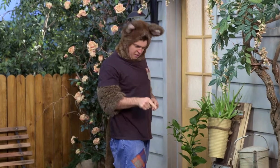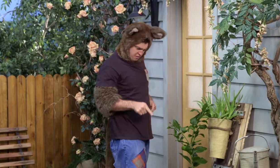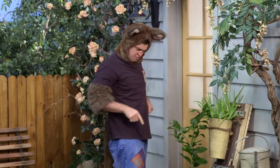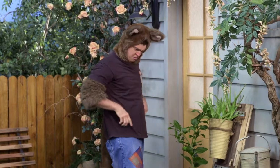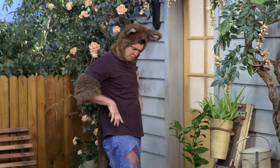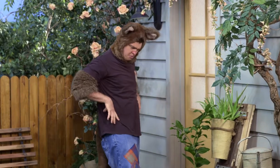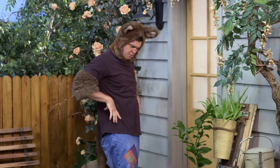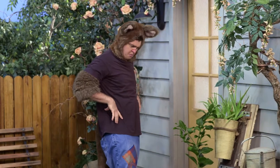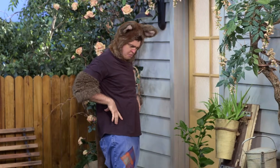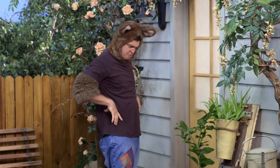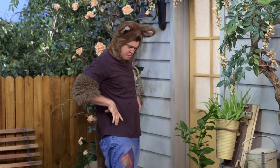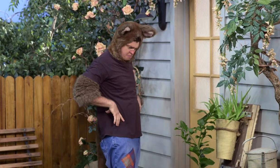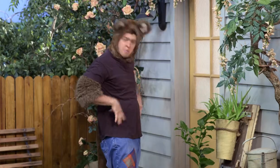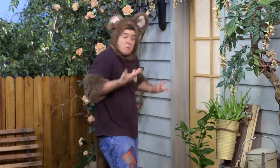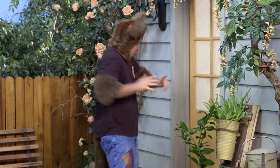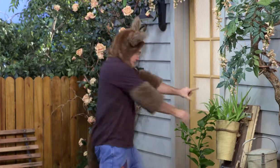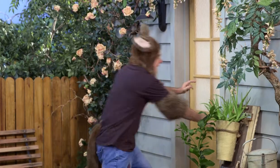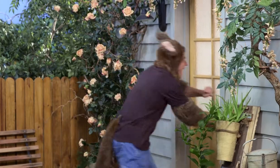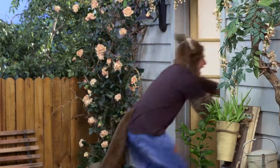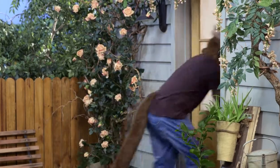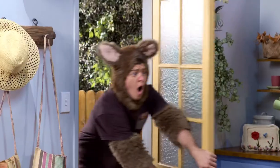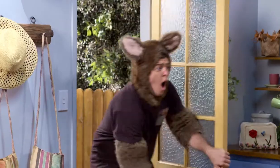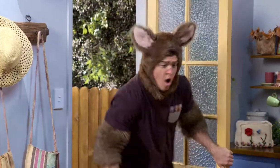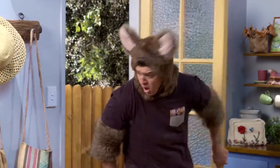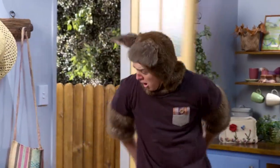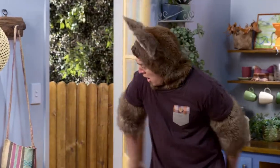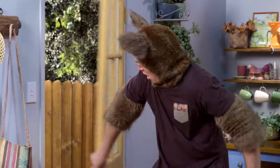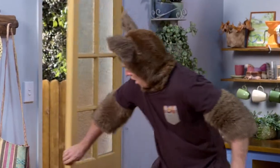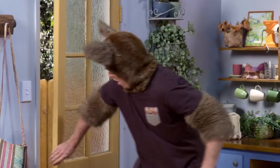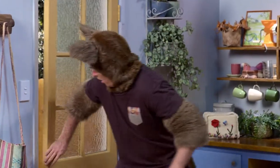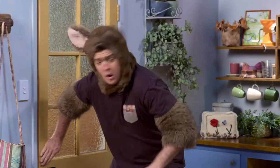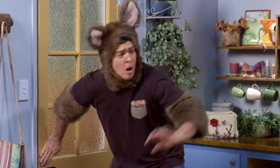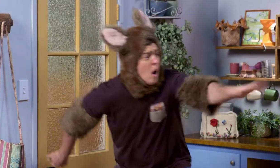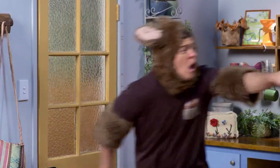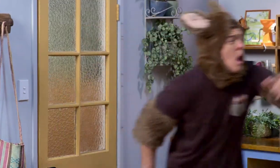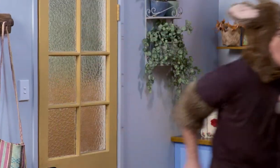What are they? Anyway. Oh. Sally!